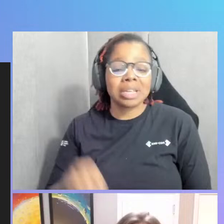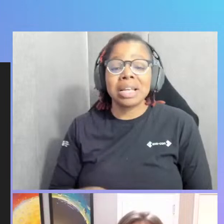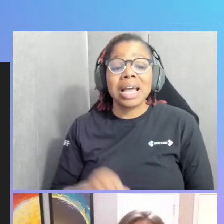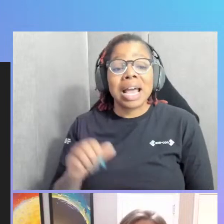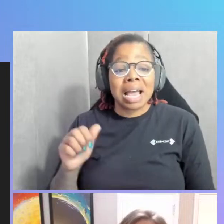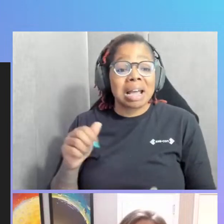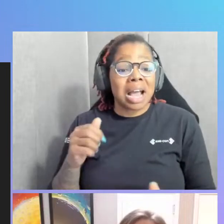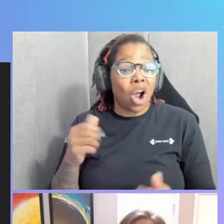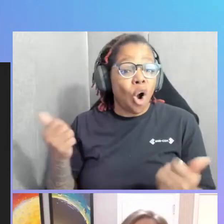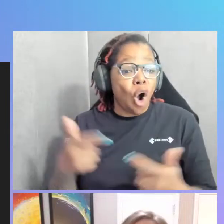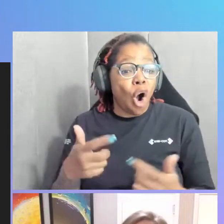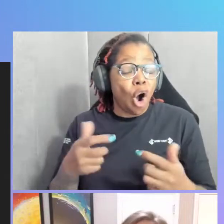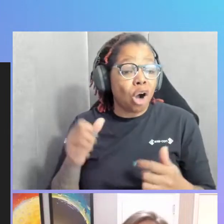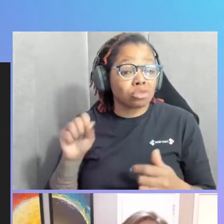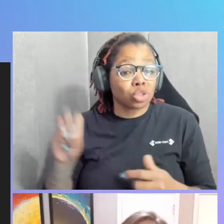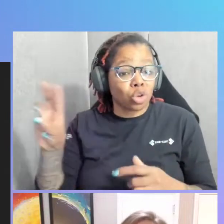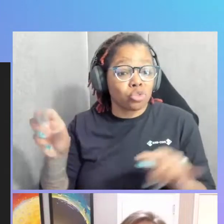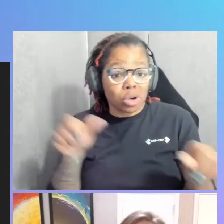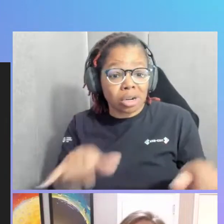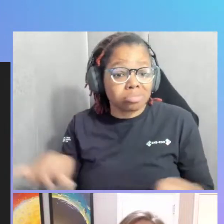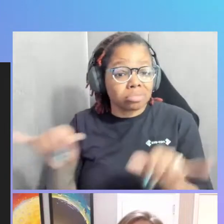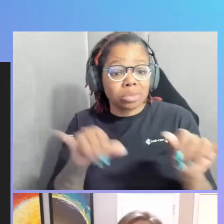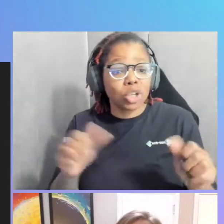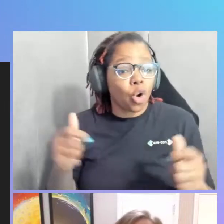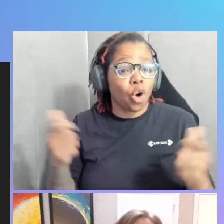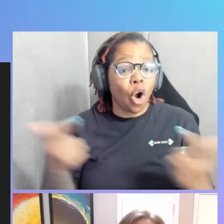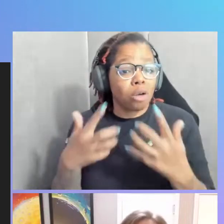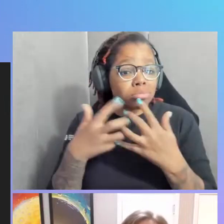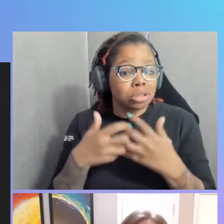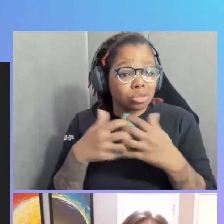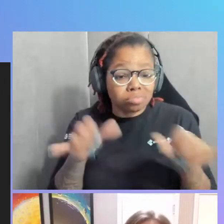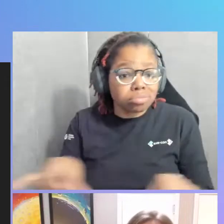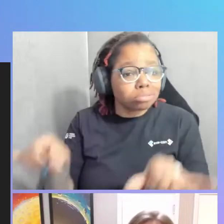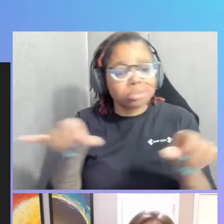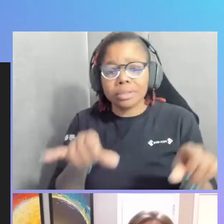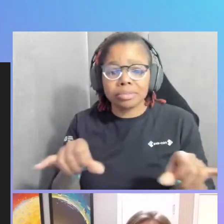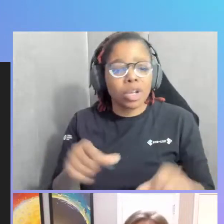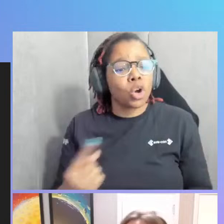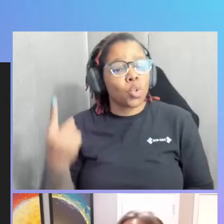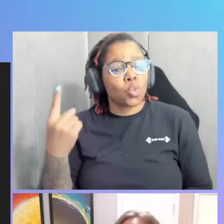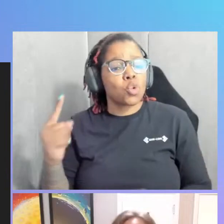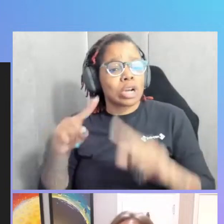same or even support all of the same attributes. One screen reader might announce an